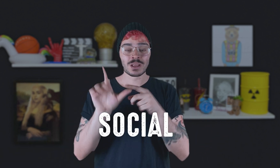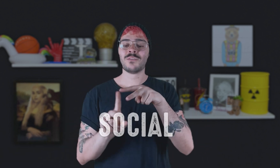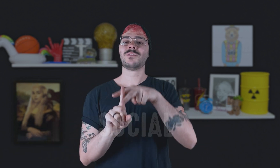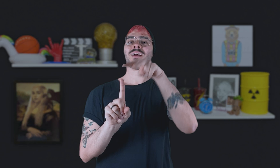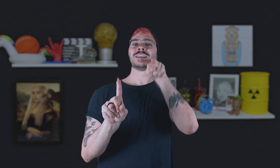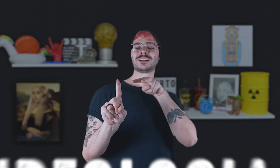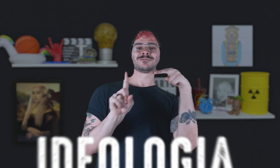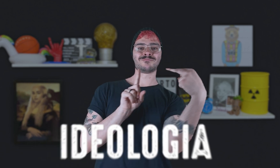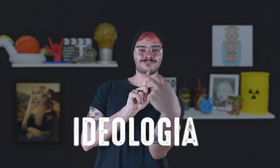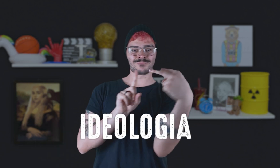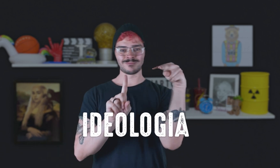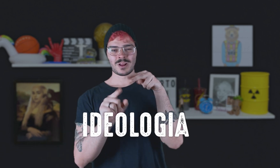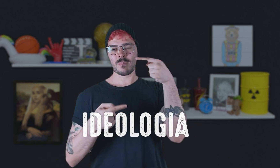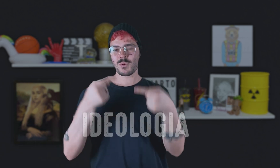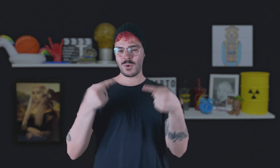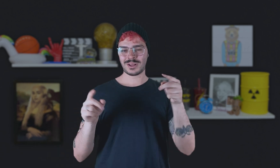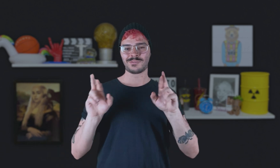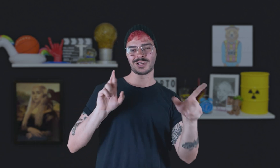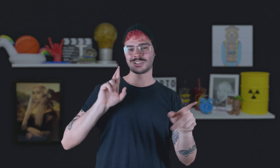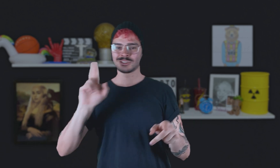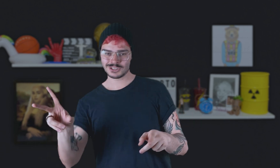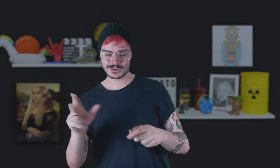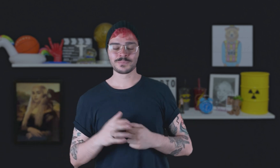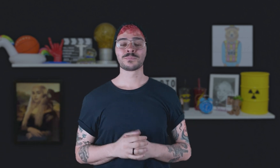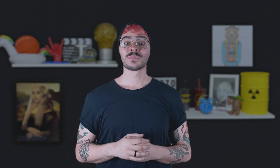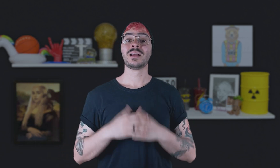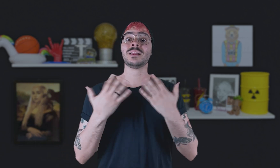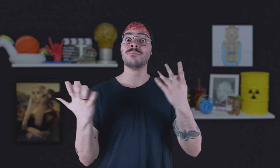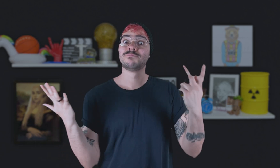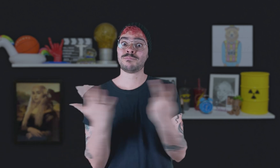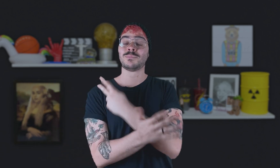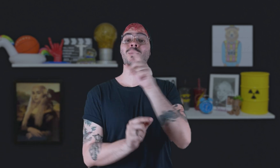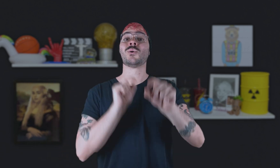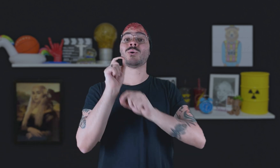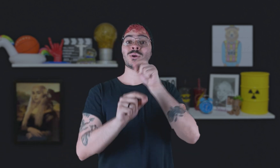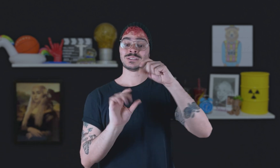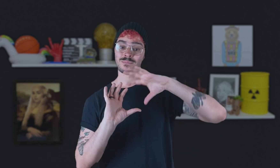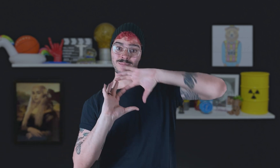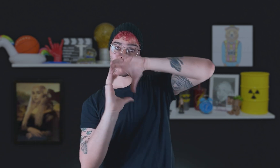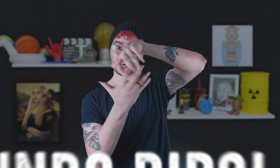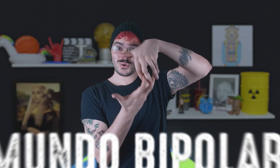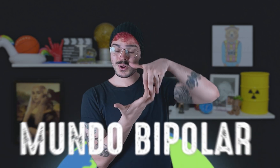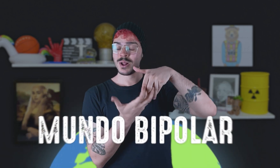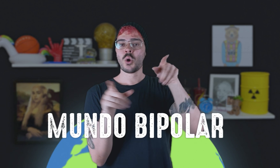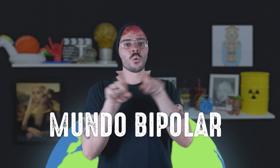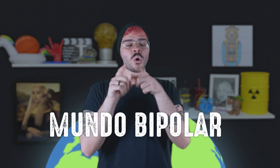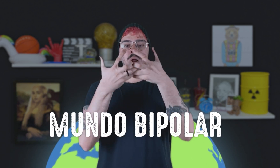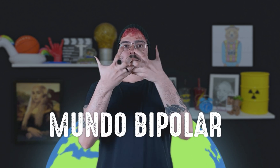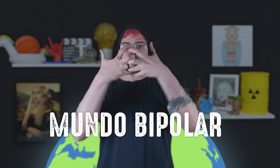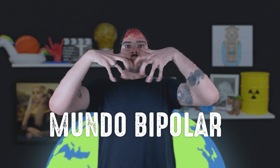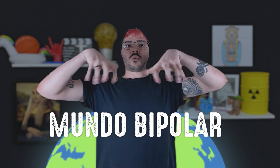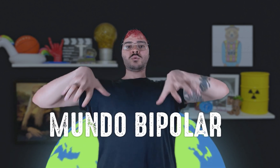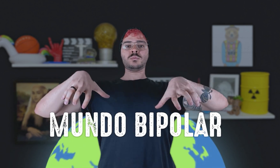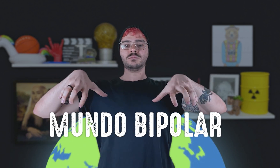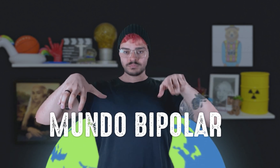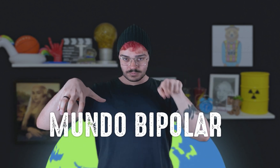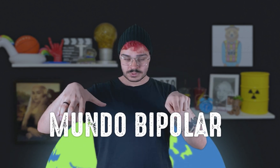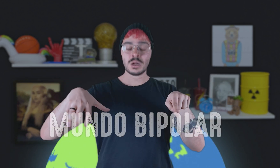between the two nations, thus establishing a bipolar world,